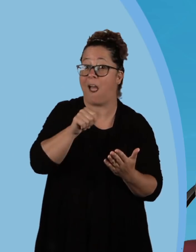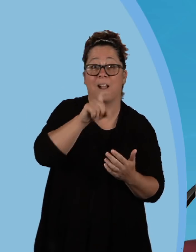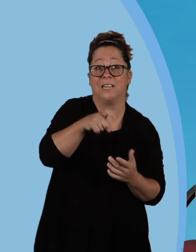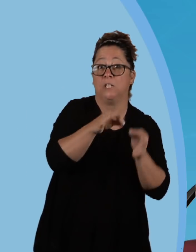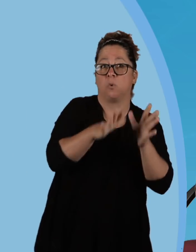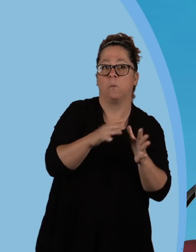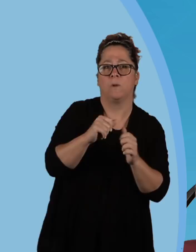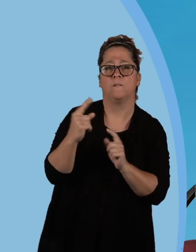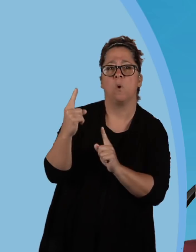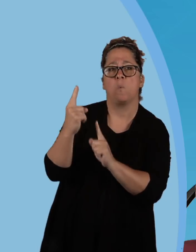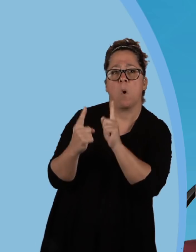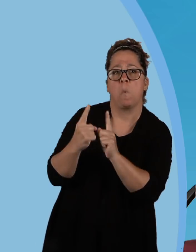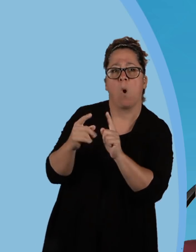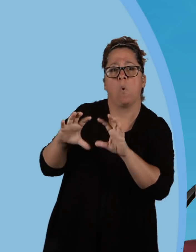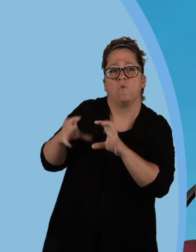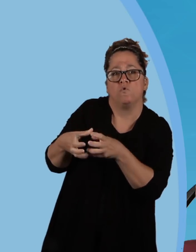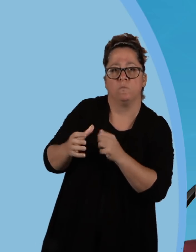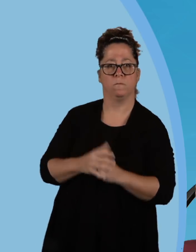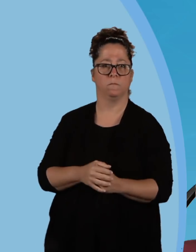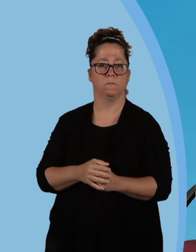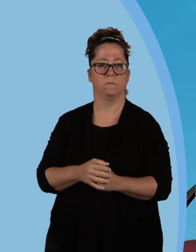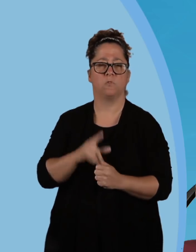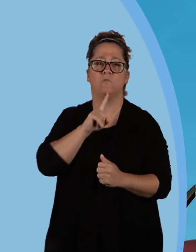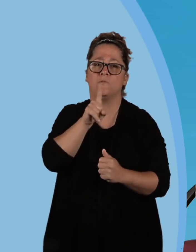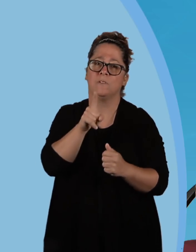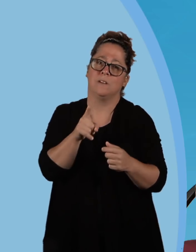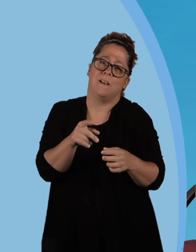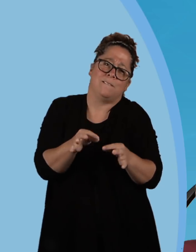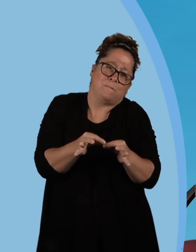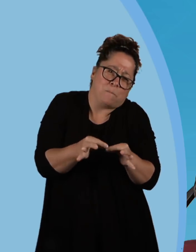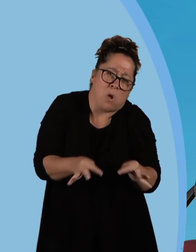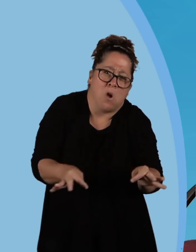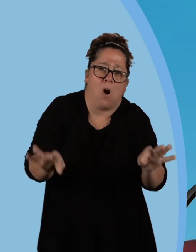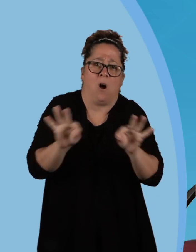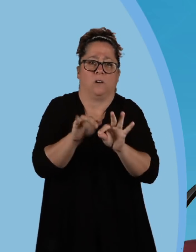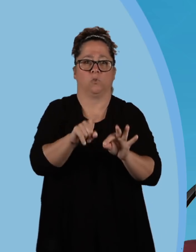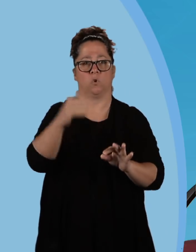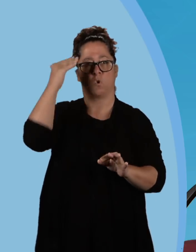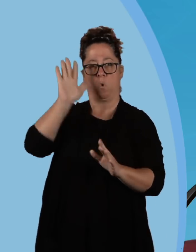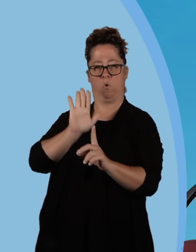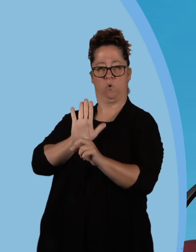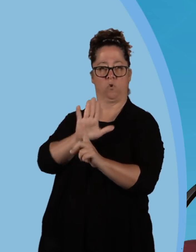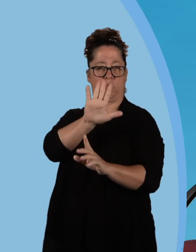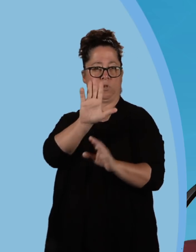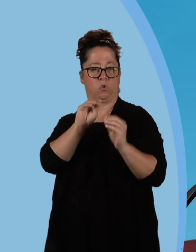They may not need an interpreter when they're working with a group project. So it's very important to know your student